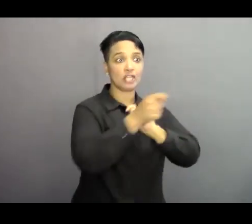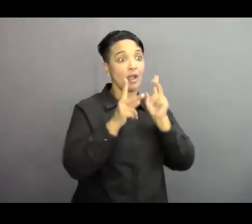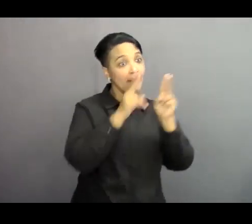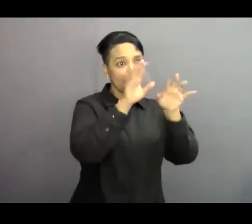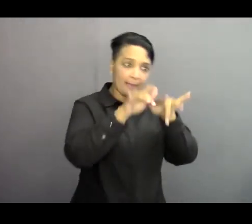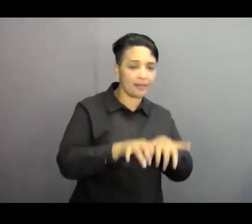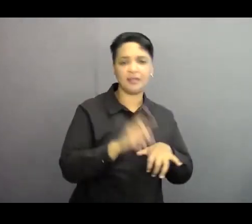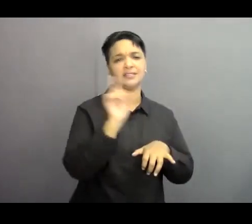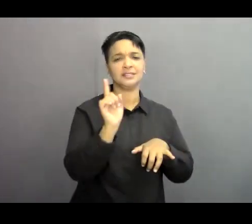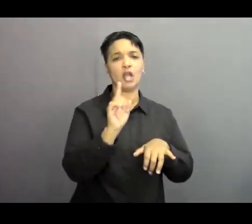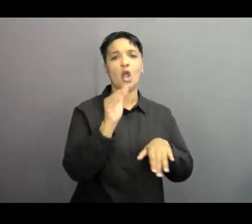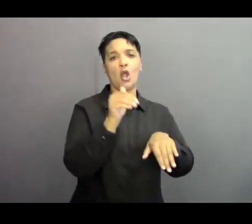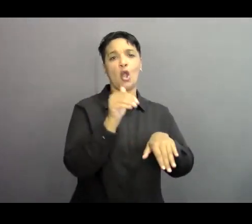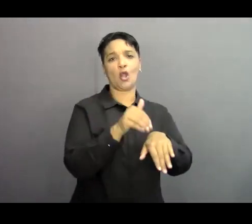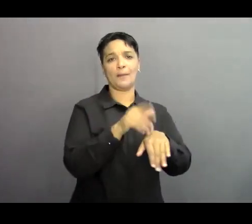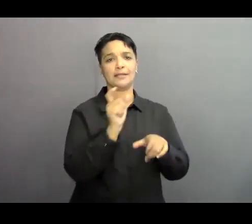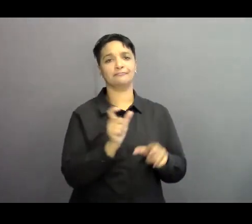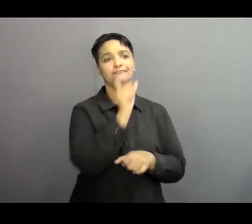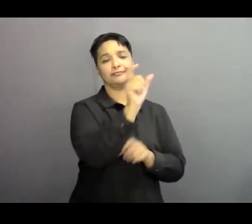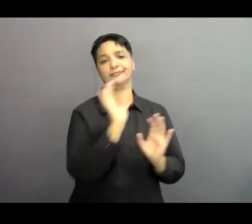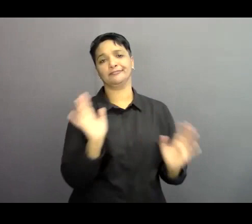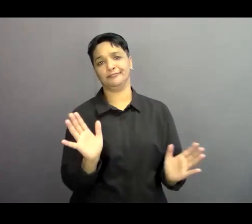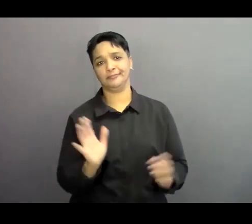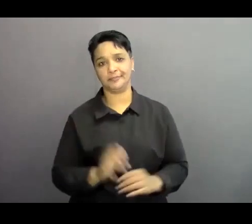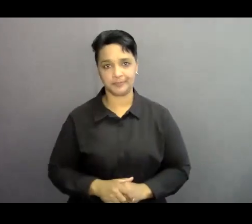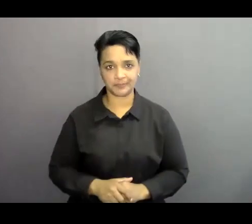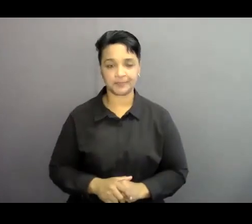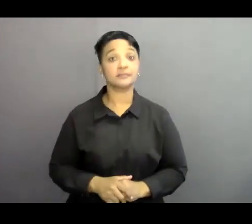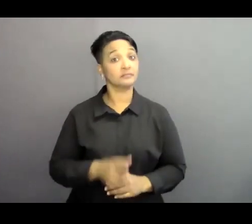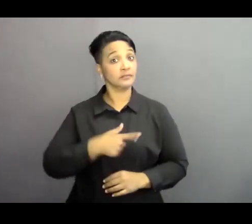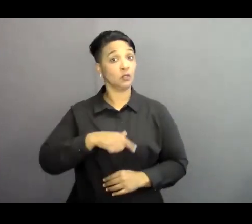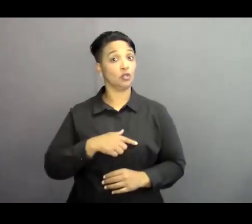Google Doc that another team has created, but we encourage you, and we have set up